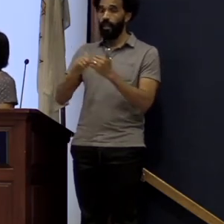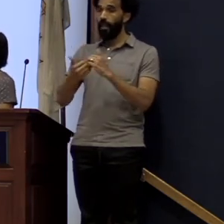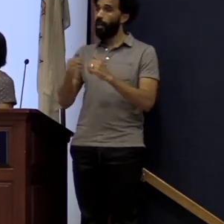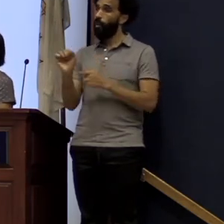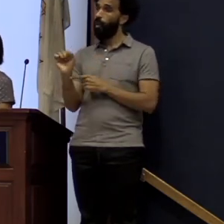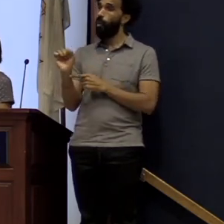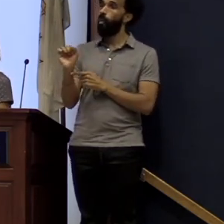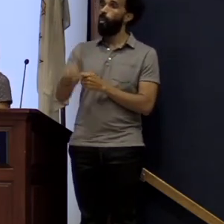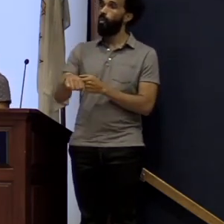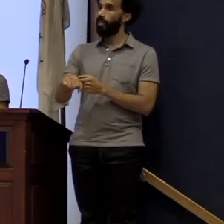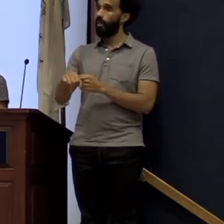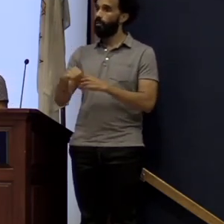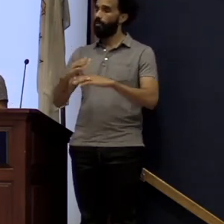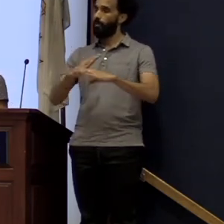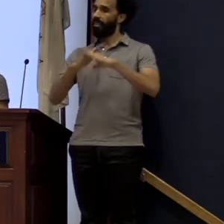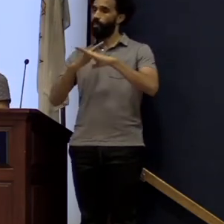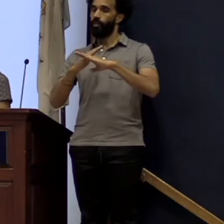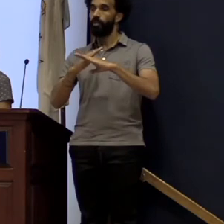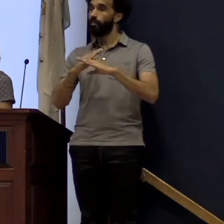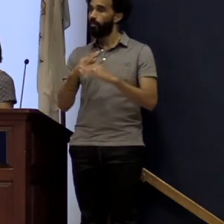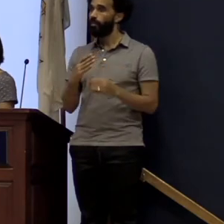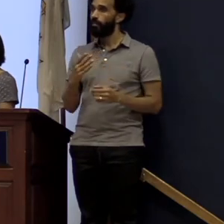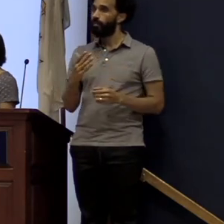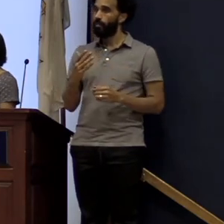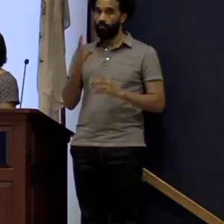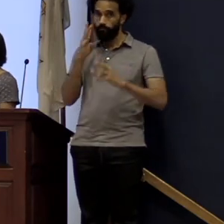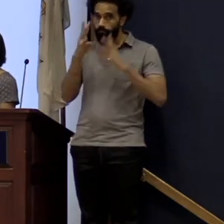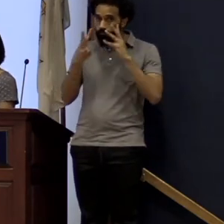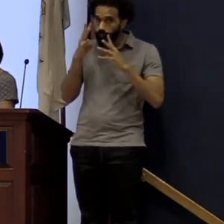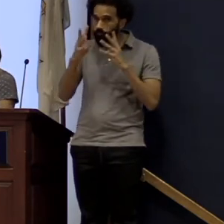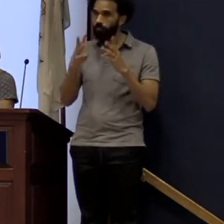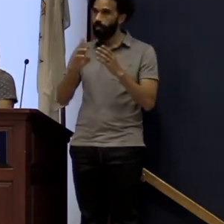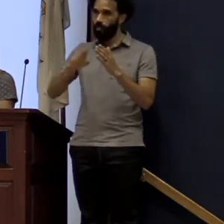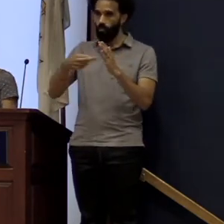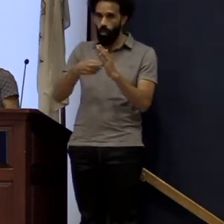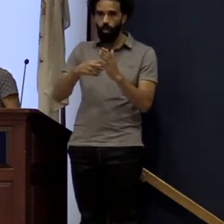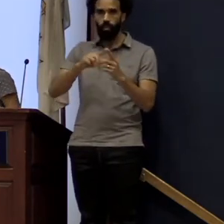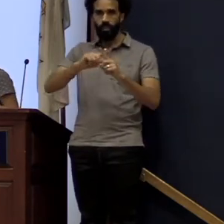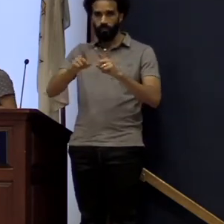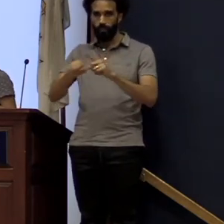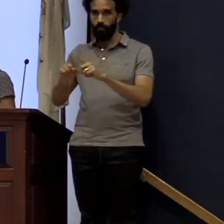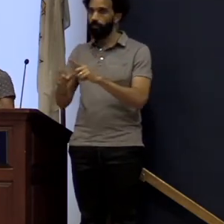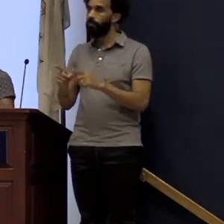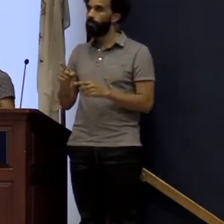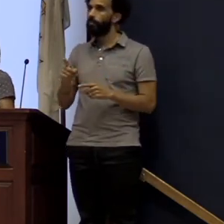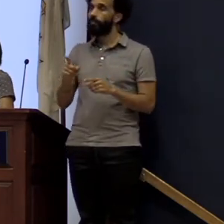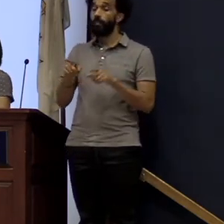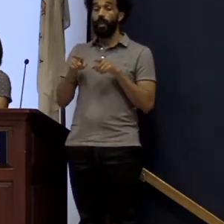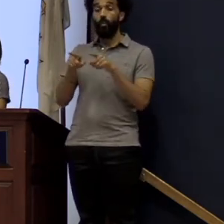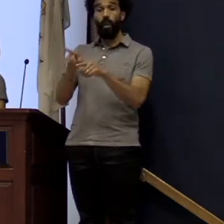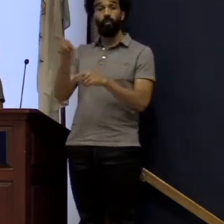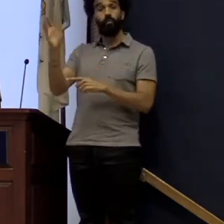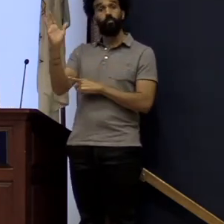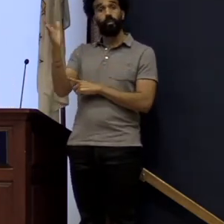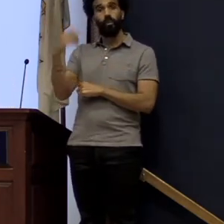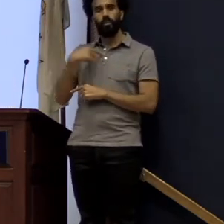but the second and I'm thinking since the beginning of your presentation is the language that we need to use and